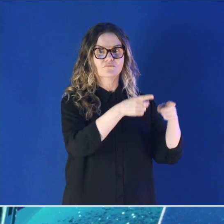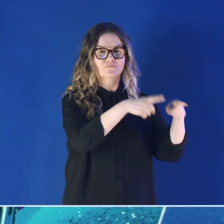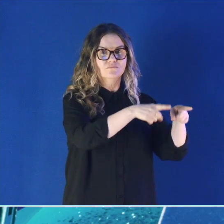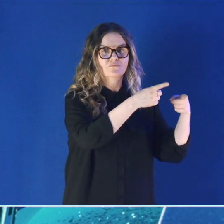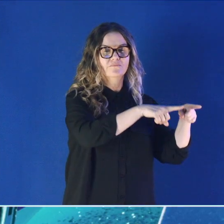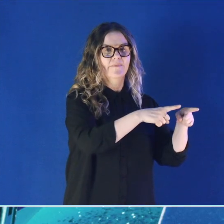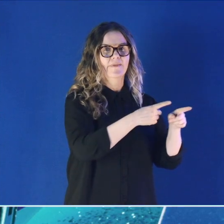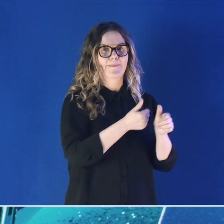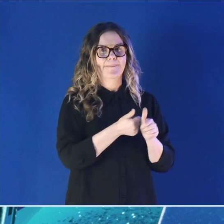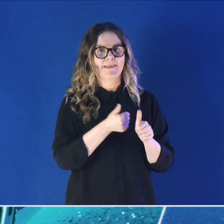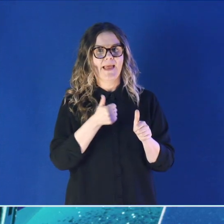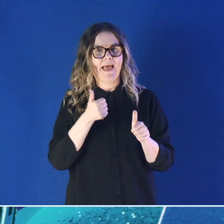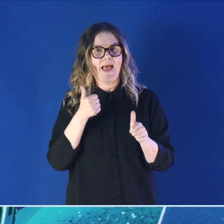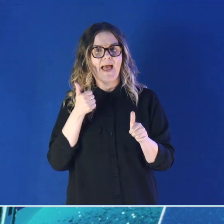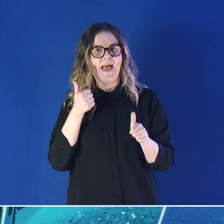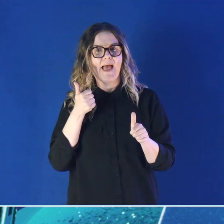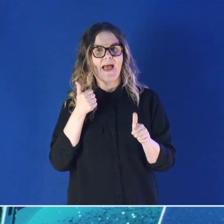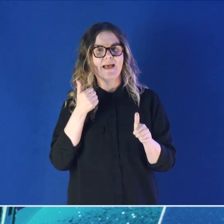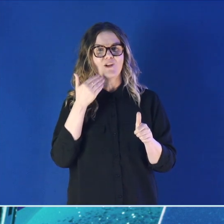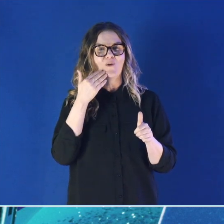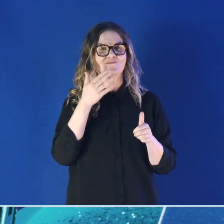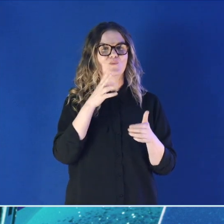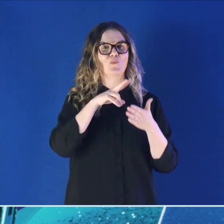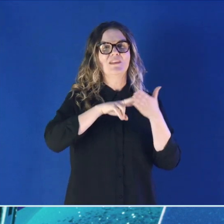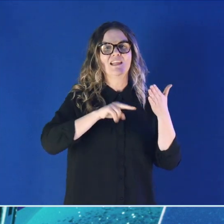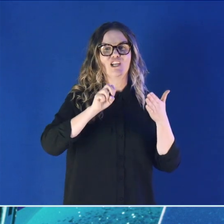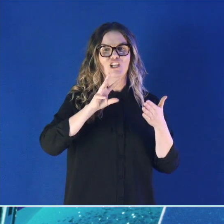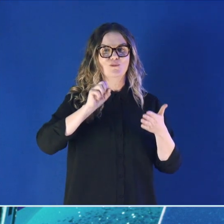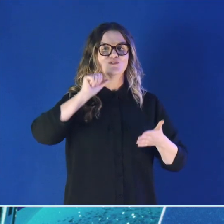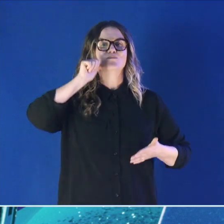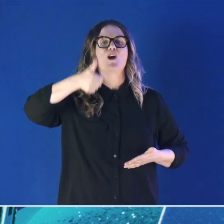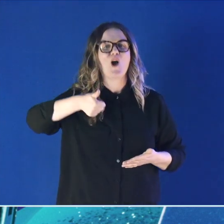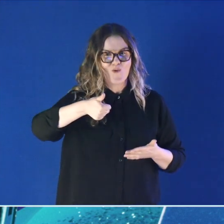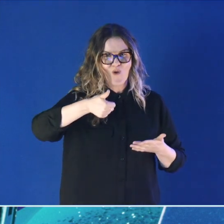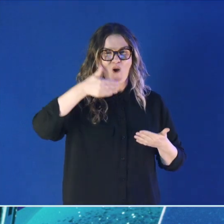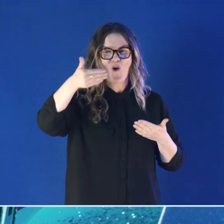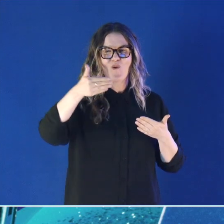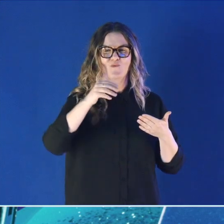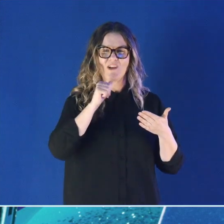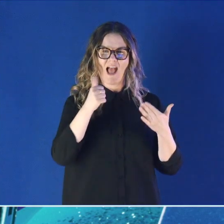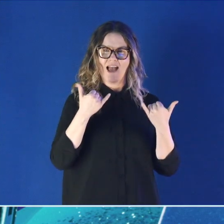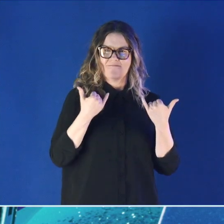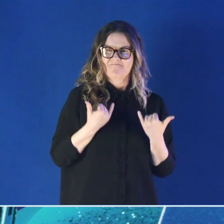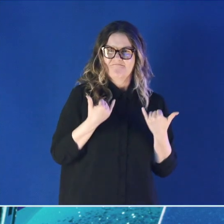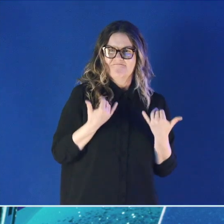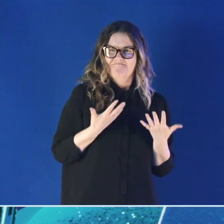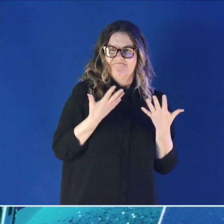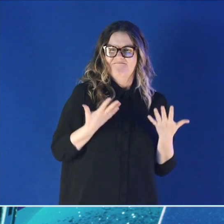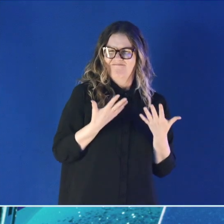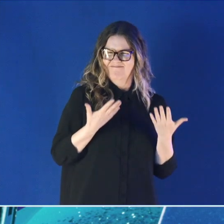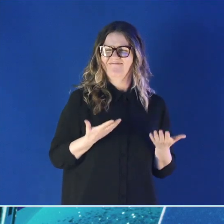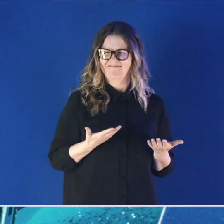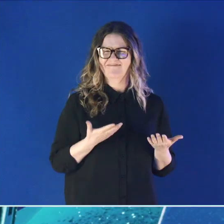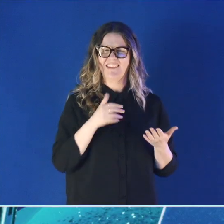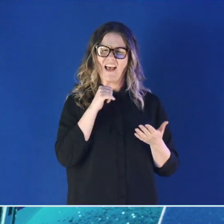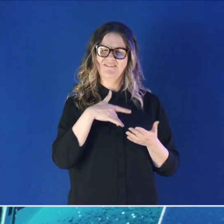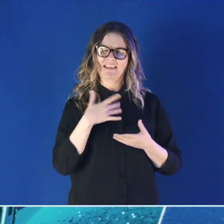And I think we all agree that's not accessible, it's not inclusive, and it's not in line with our vision that sports are for everyone.